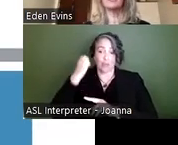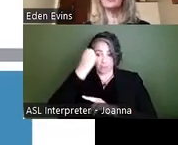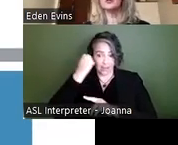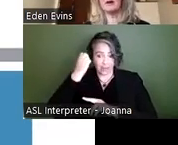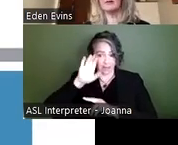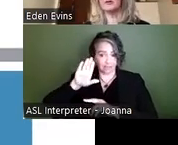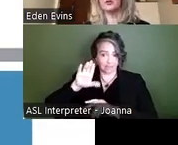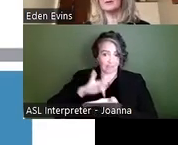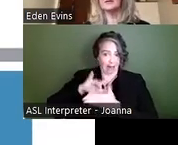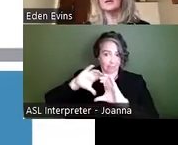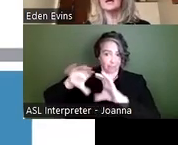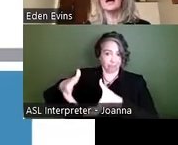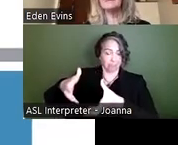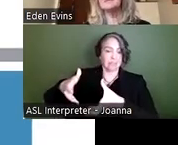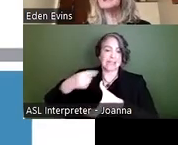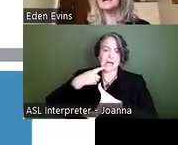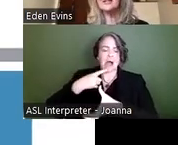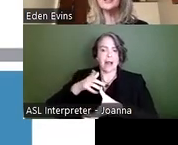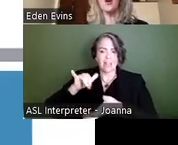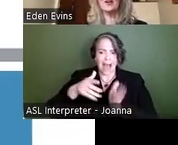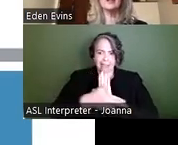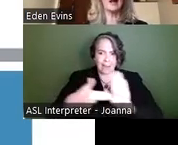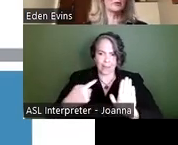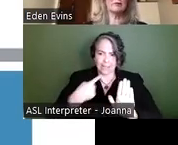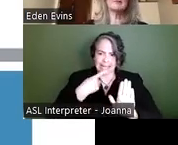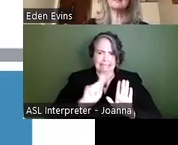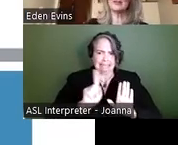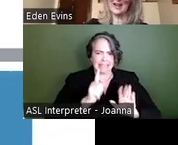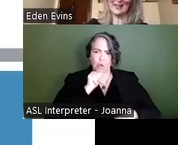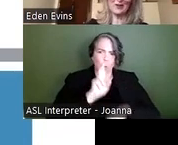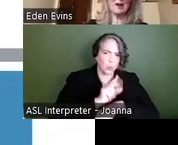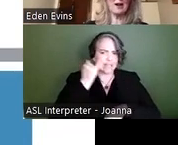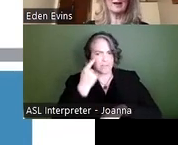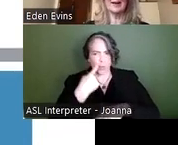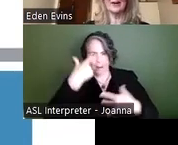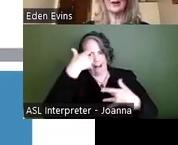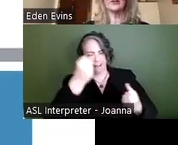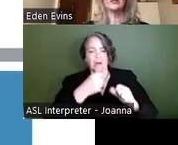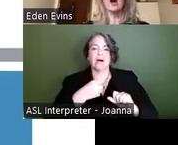a huge barrier to treatment, and implementation trials that I'm doing with Dr. Cather and others